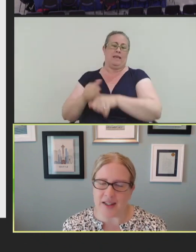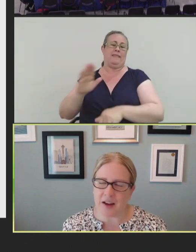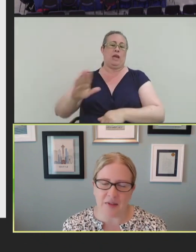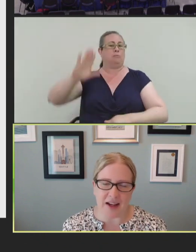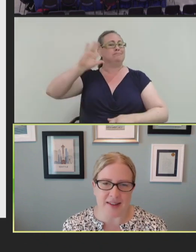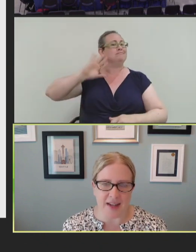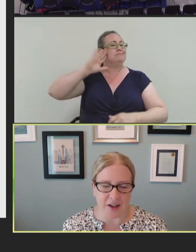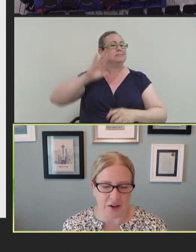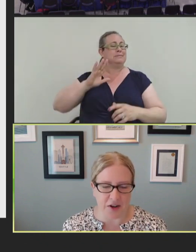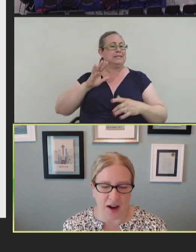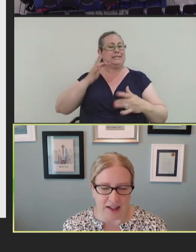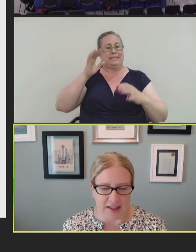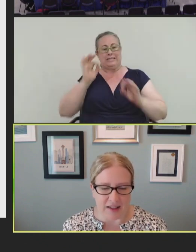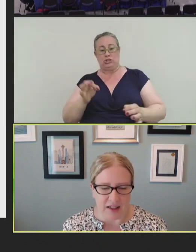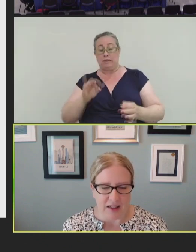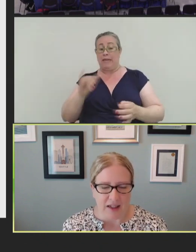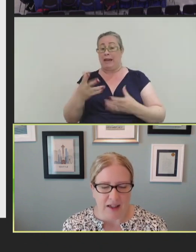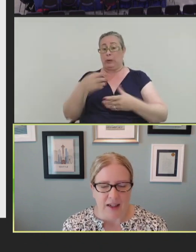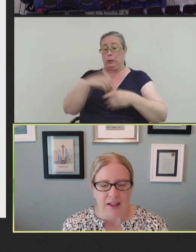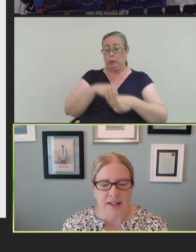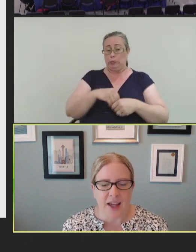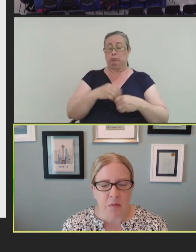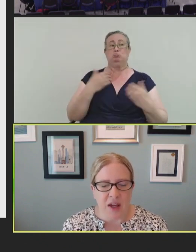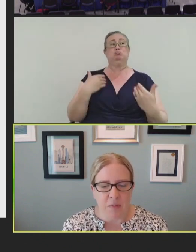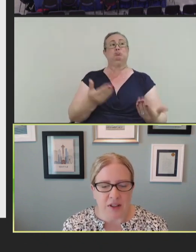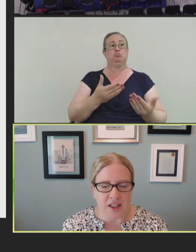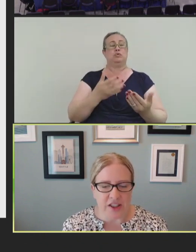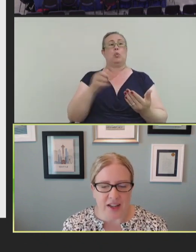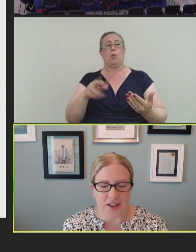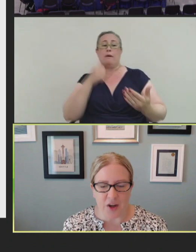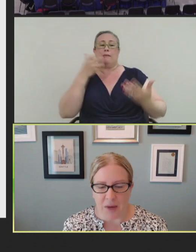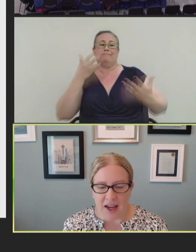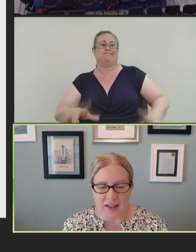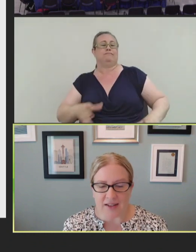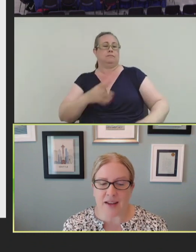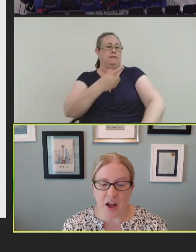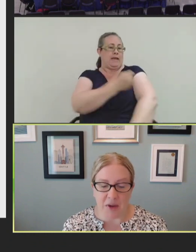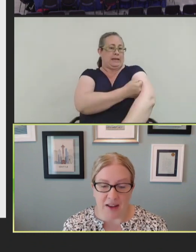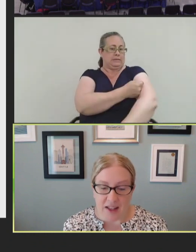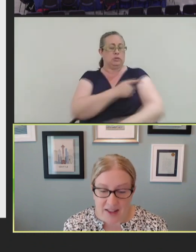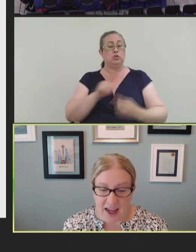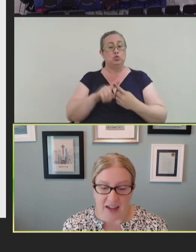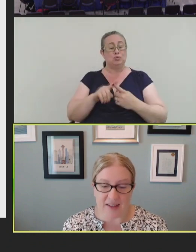to get vaccinated or not. To get people to change their minds -- and in this case,